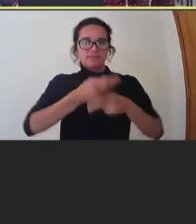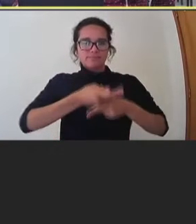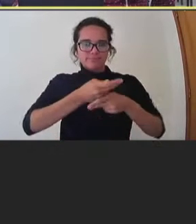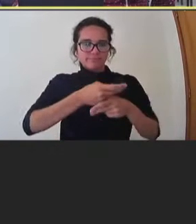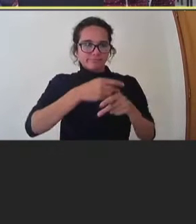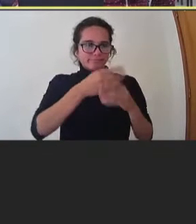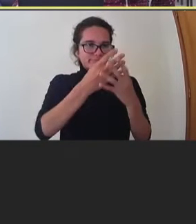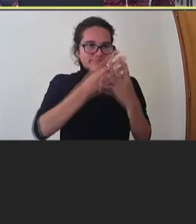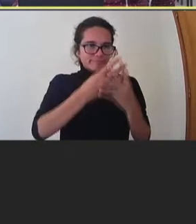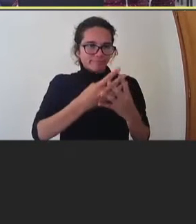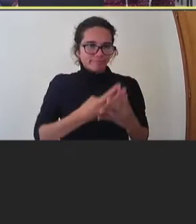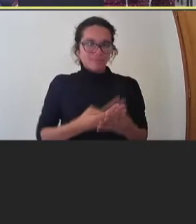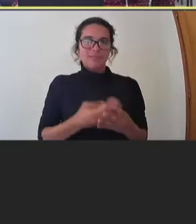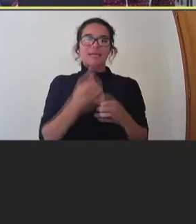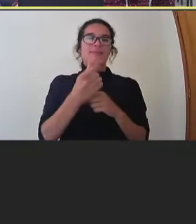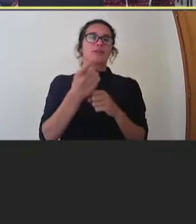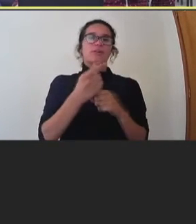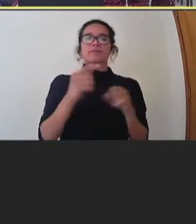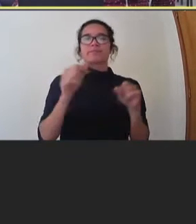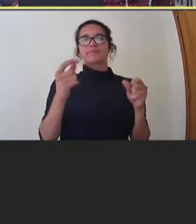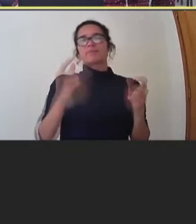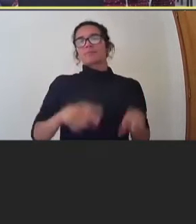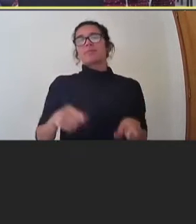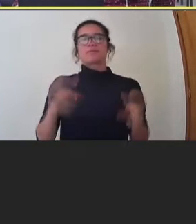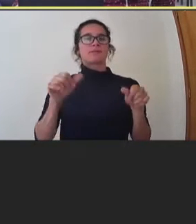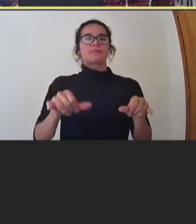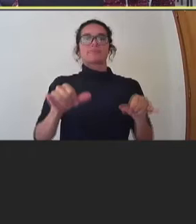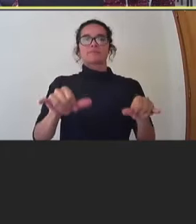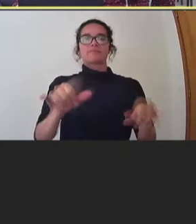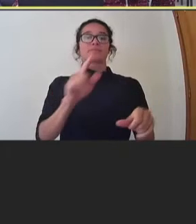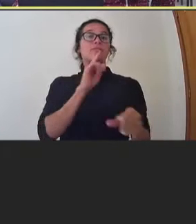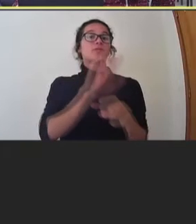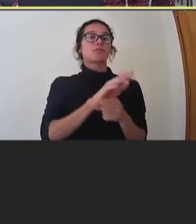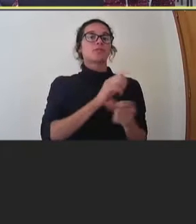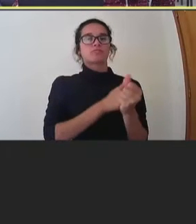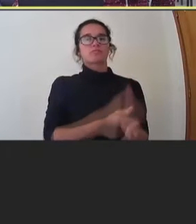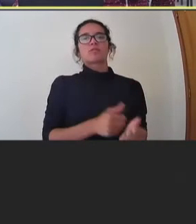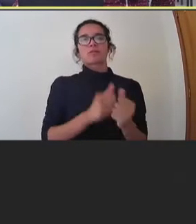happens every year -- to ensure that they comply with federal ethics laws.